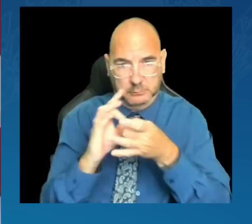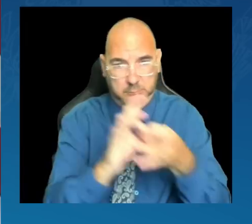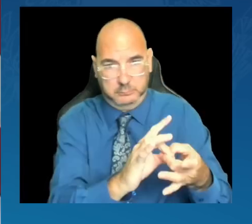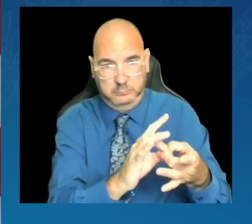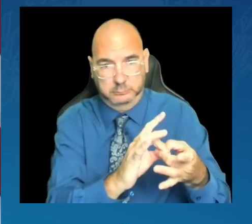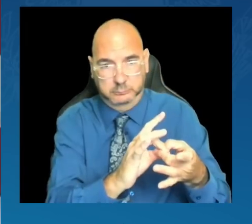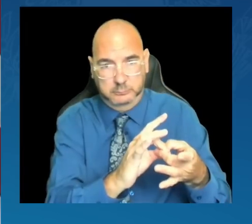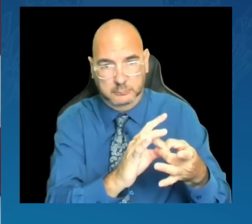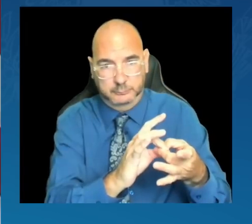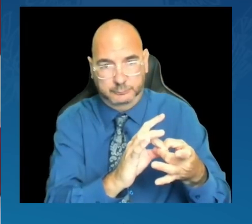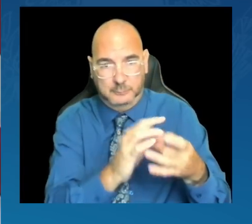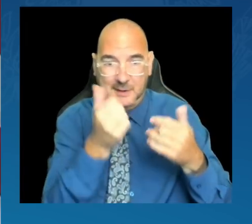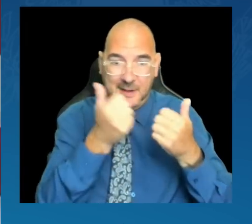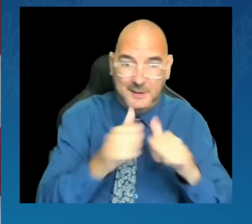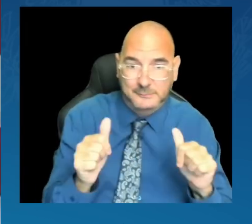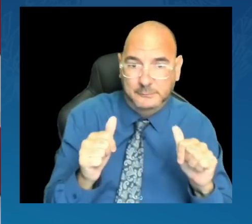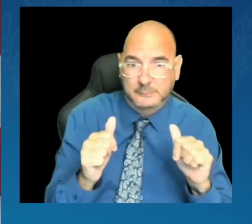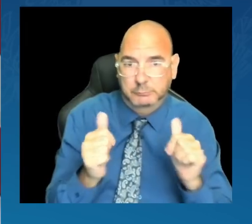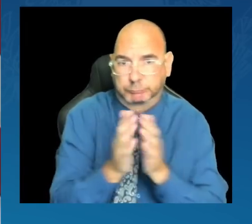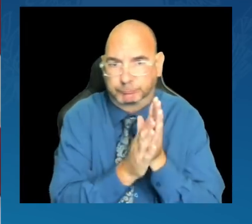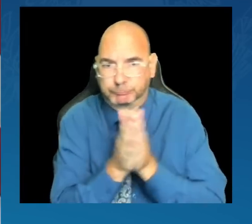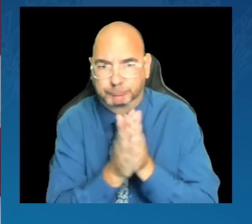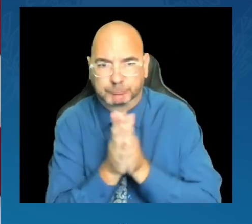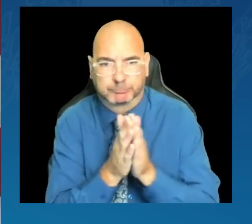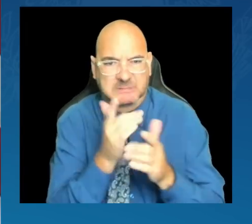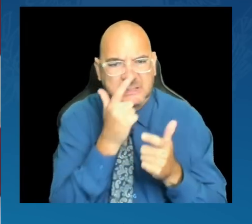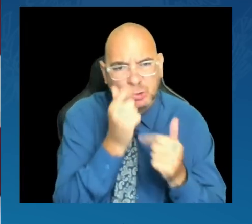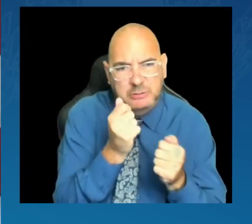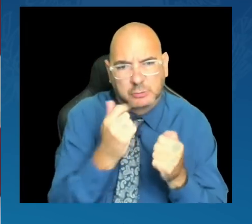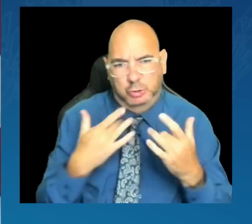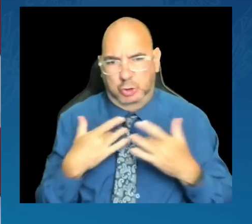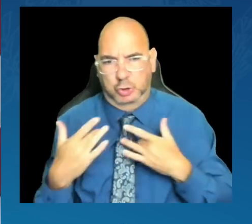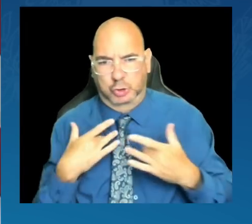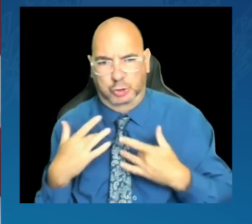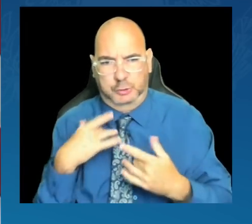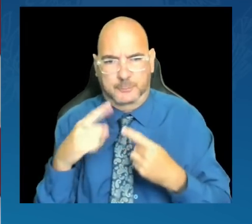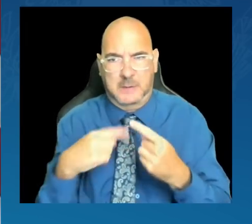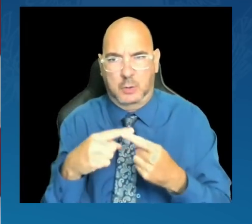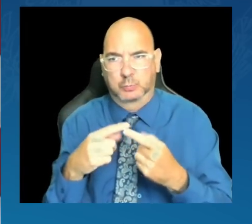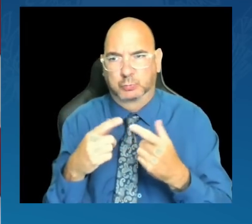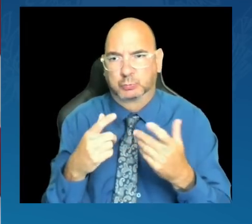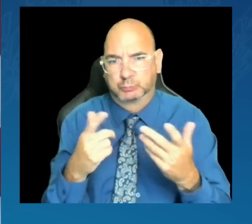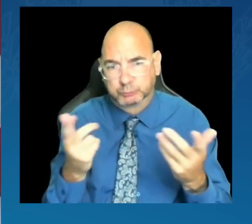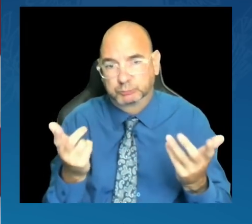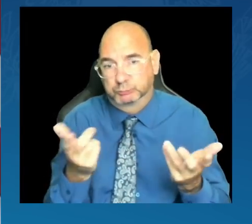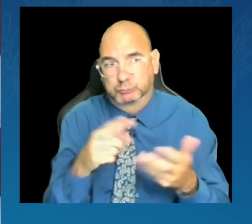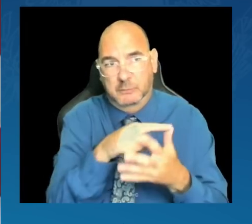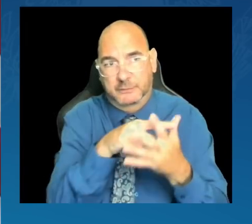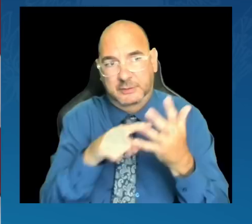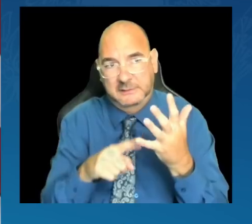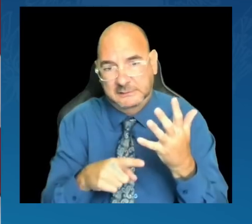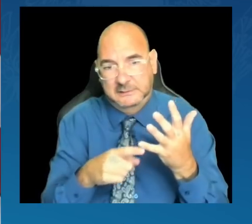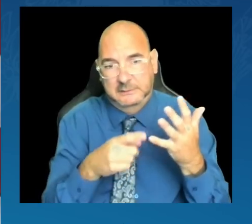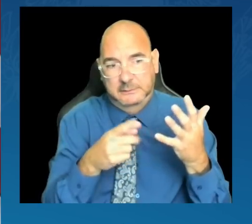or concern about these various issues. So, for all of those reasons,